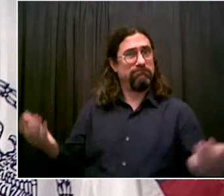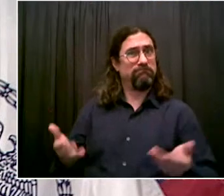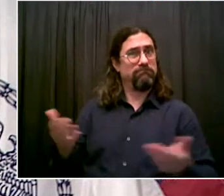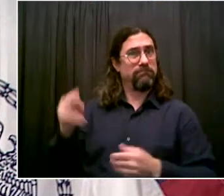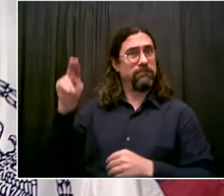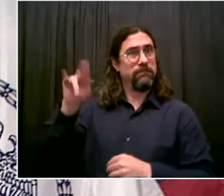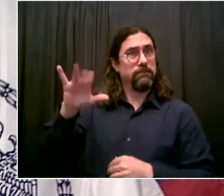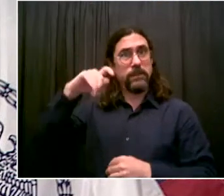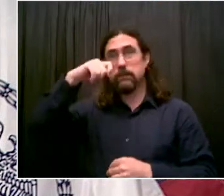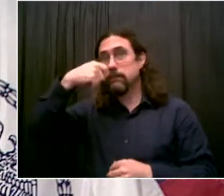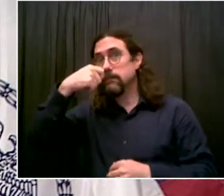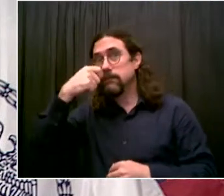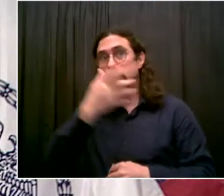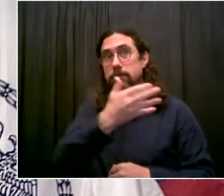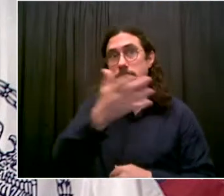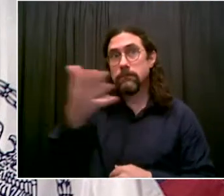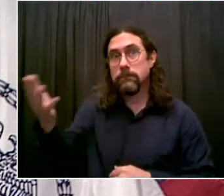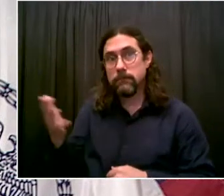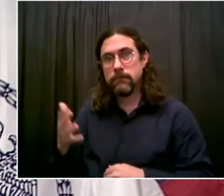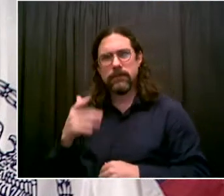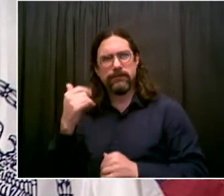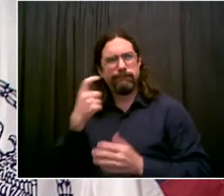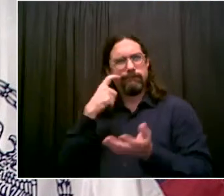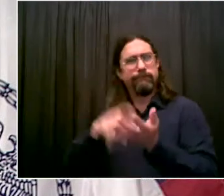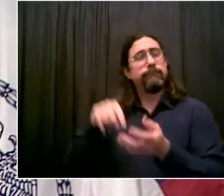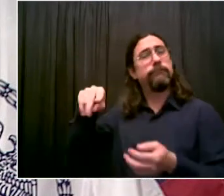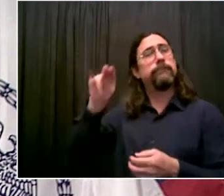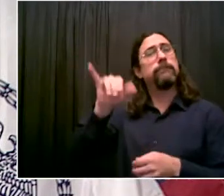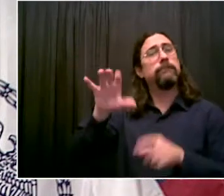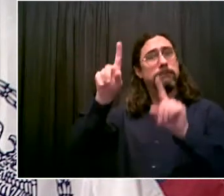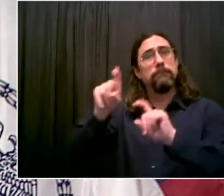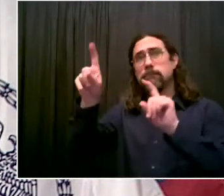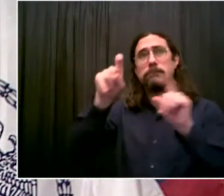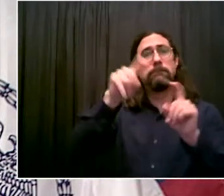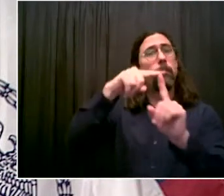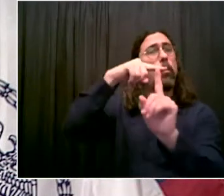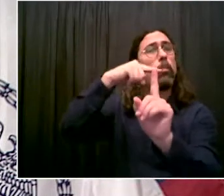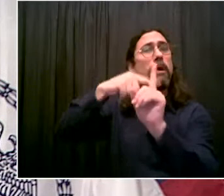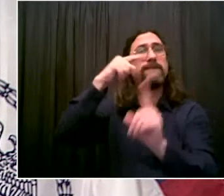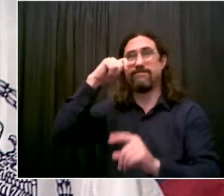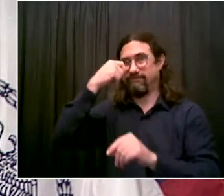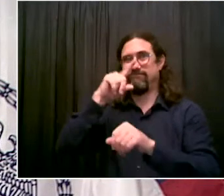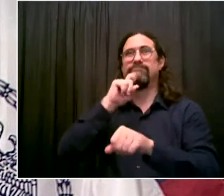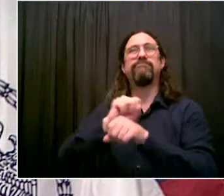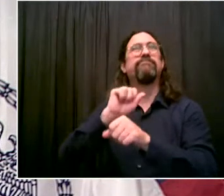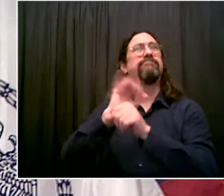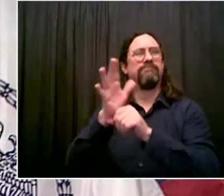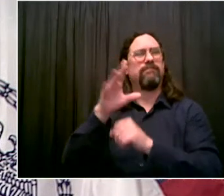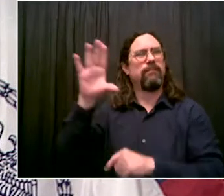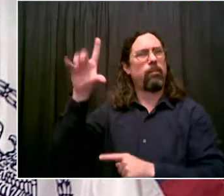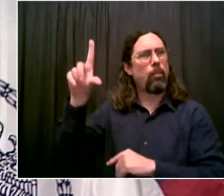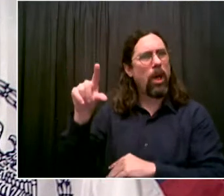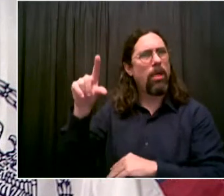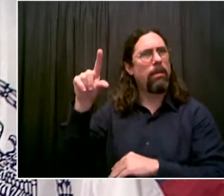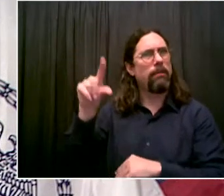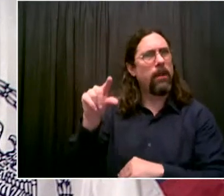19 TESTING GOES IN THE CITY, WE ARE SEEING A PERCENTAGE OF POSITIVE RESULTS